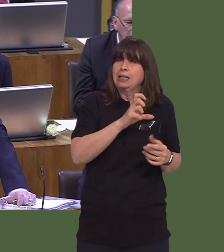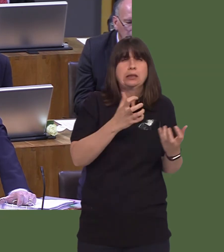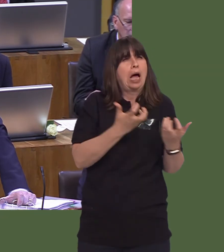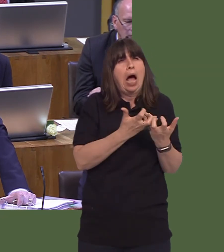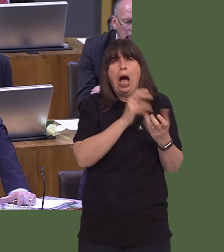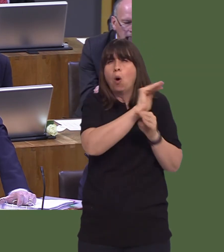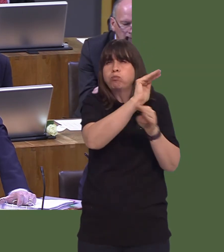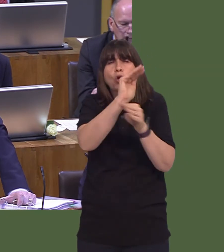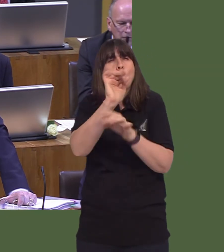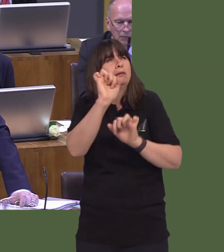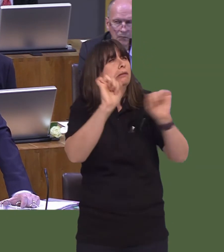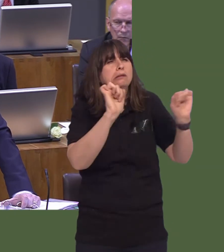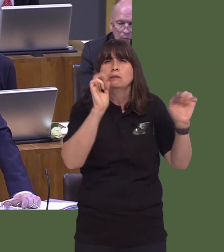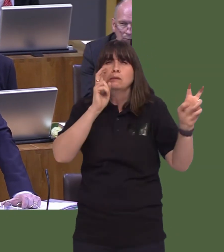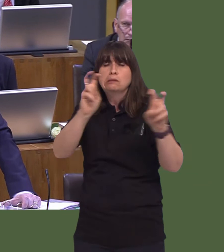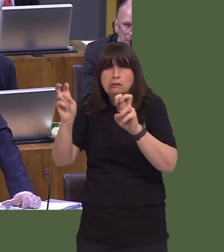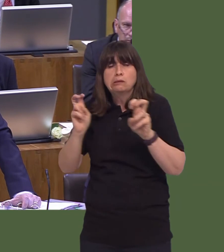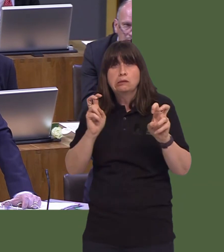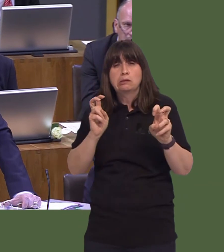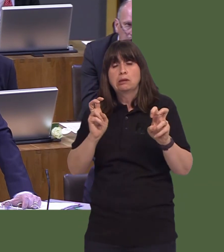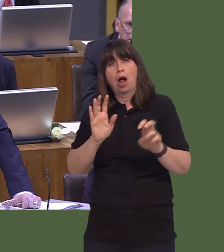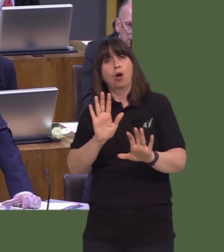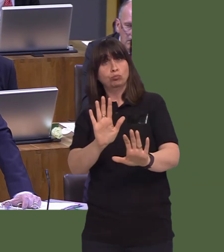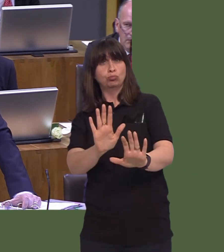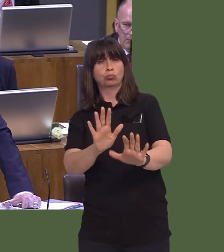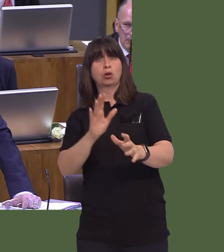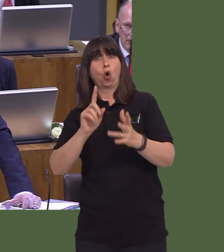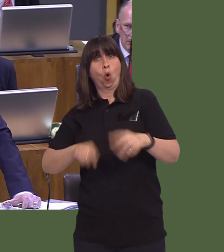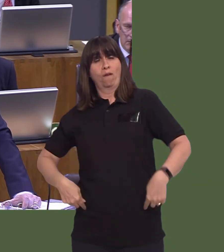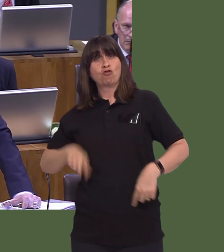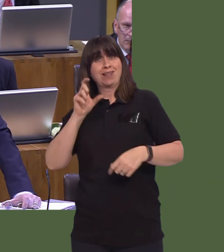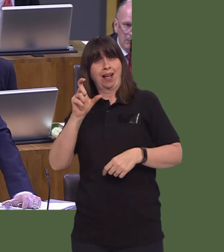I can also assure Members that ovarian cancer services are subject to a peer review programme.